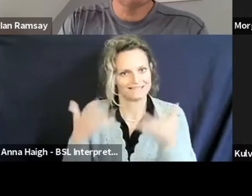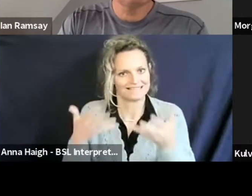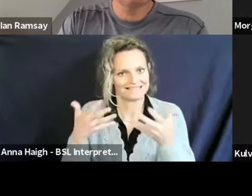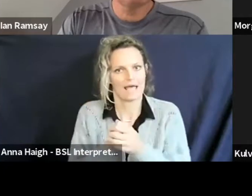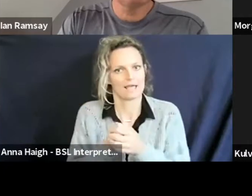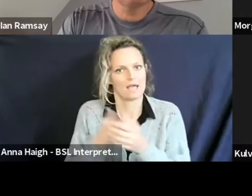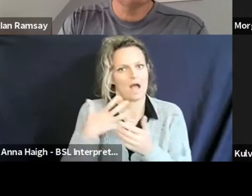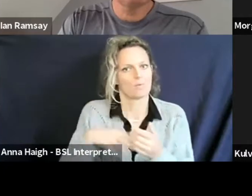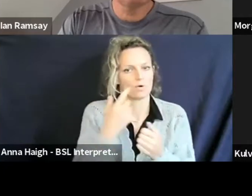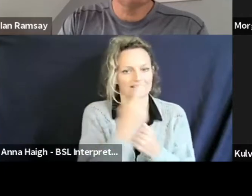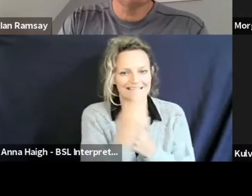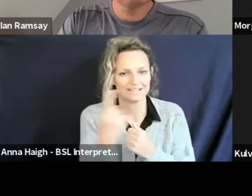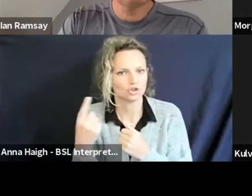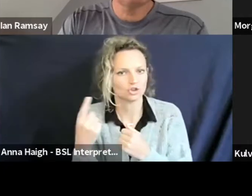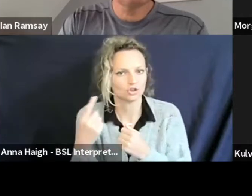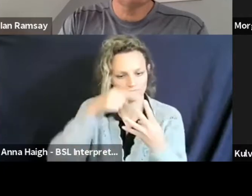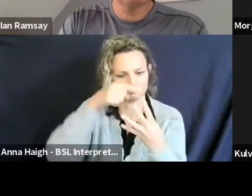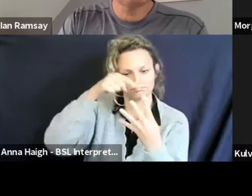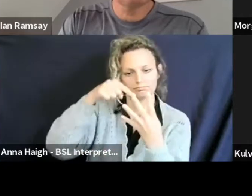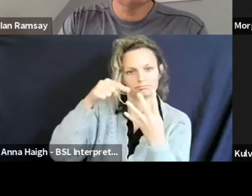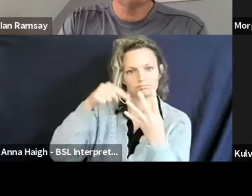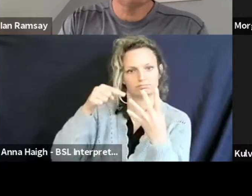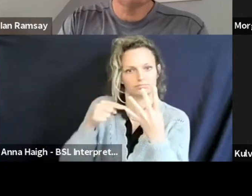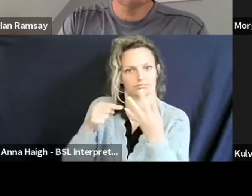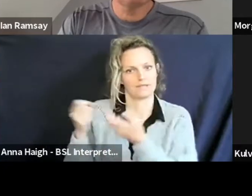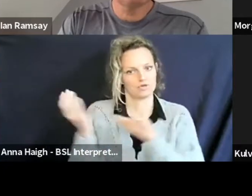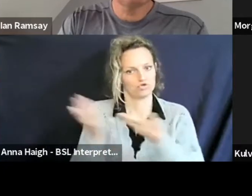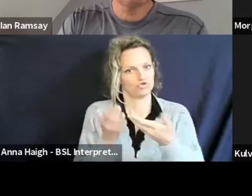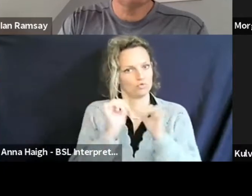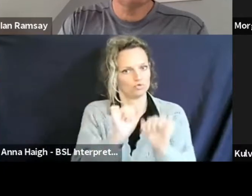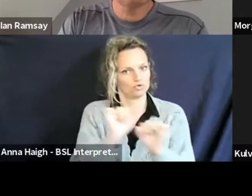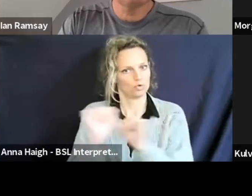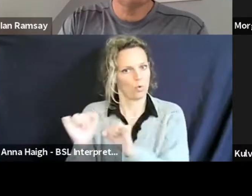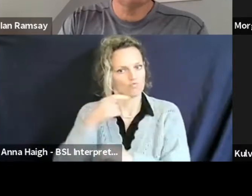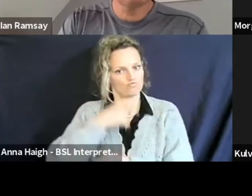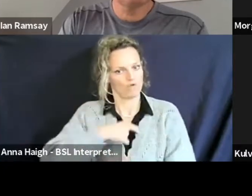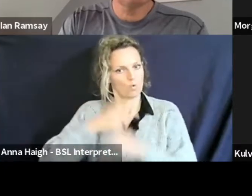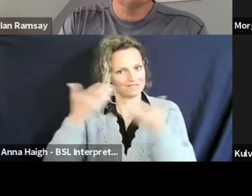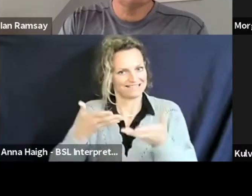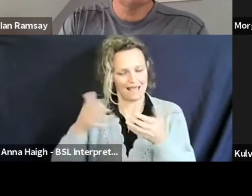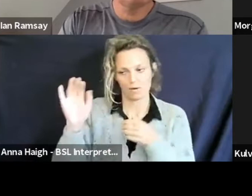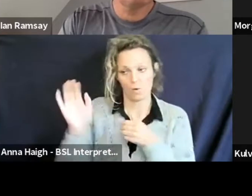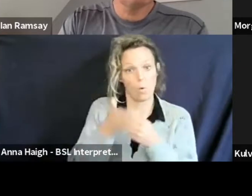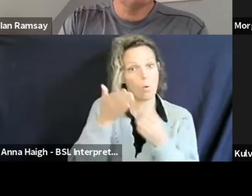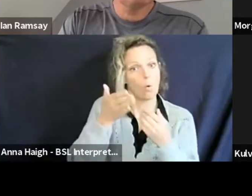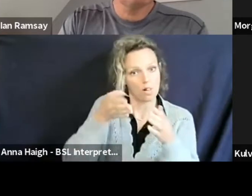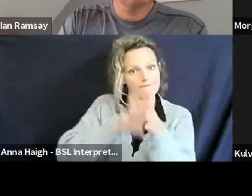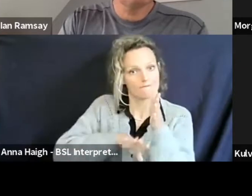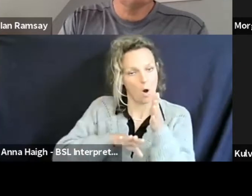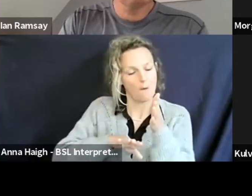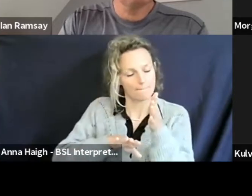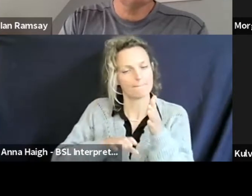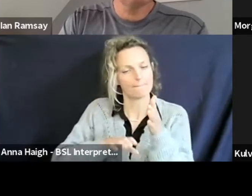I would like to welcome Morgan, Ian, Annmarie and Kulvinder. What I like to do, if you could introduce yourselves, your role and why you are here today and then we